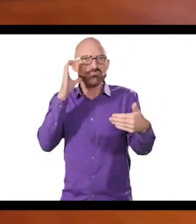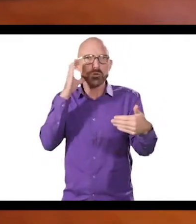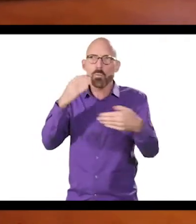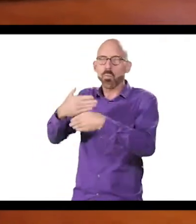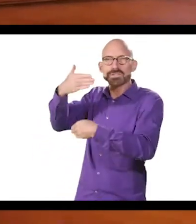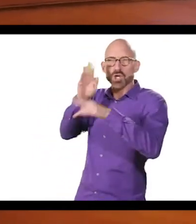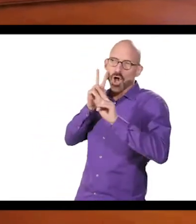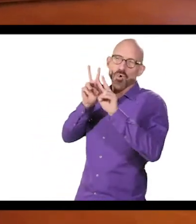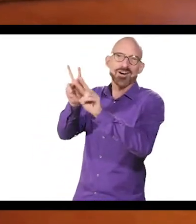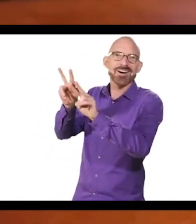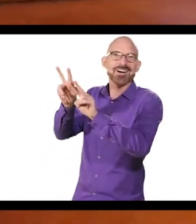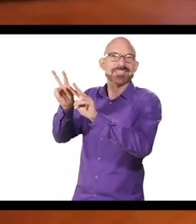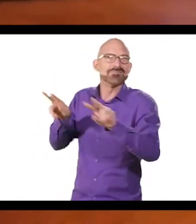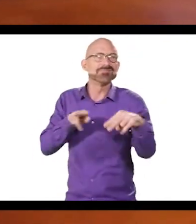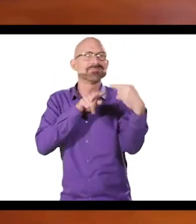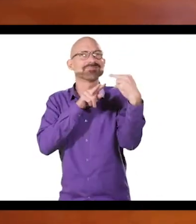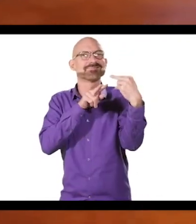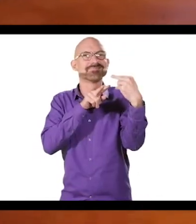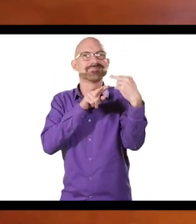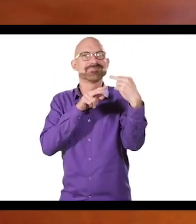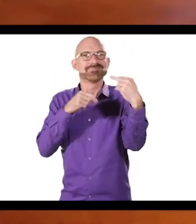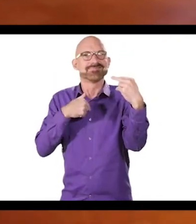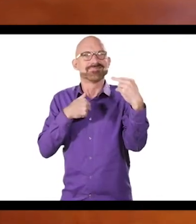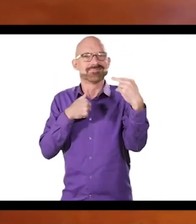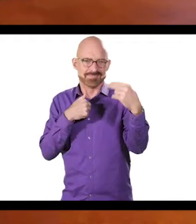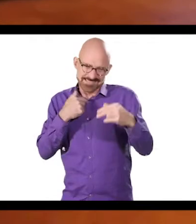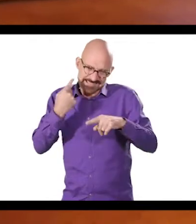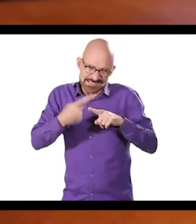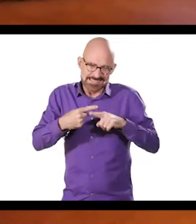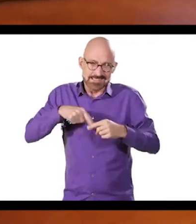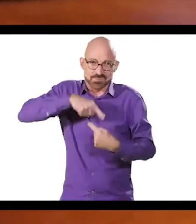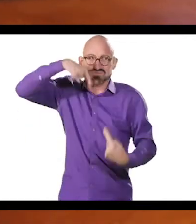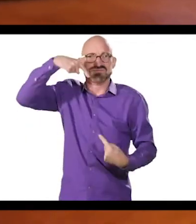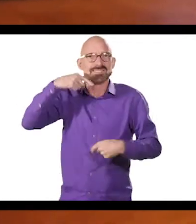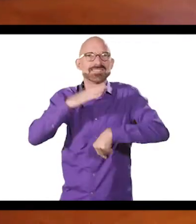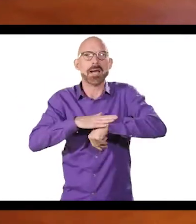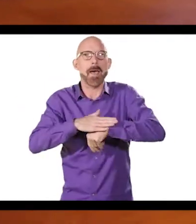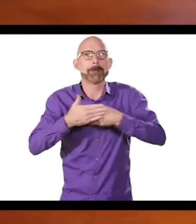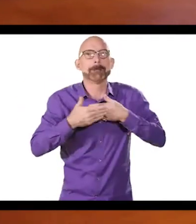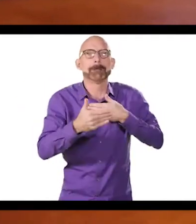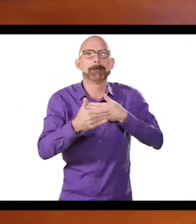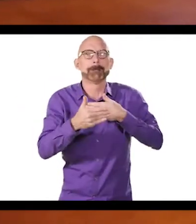the weeks apart collapse as we fold within the comfort of each other’s skin,